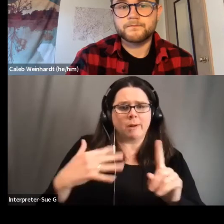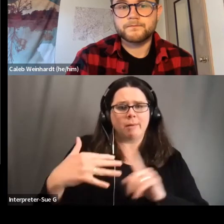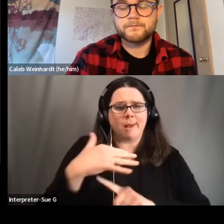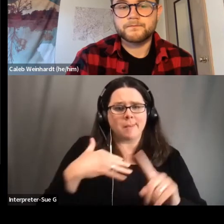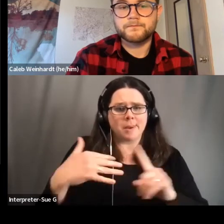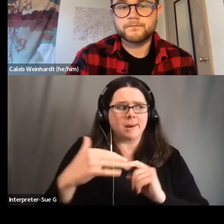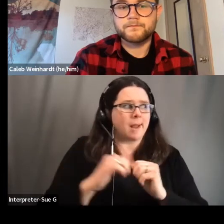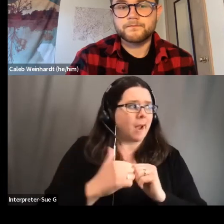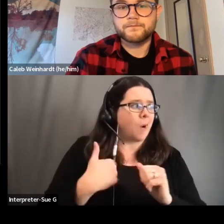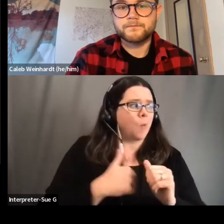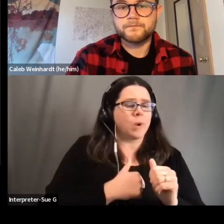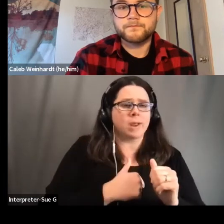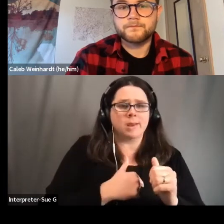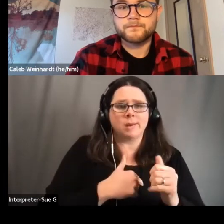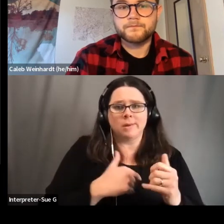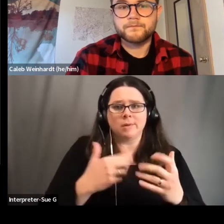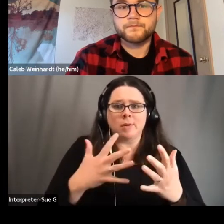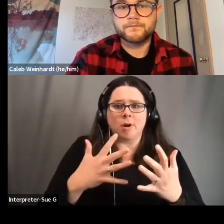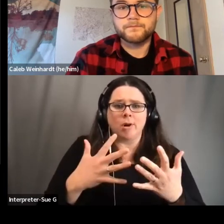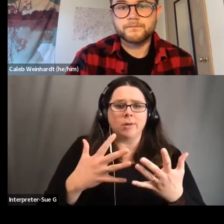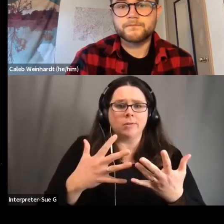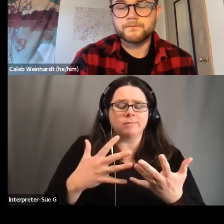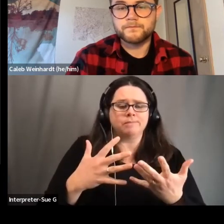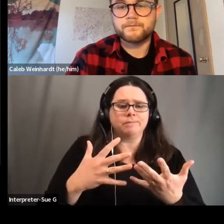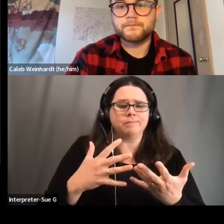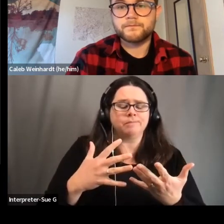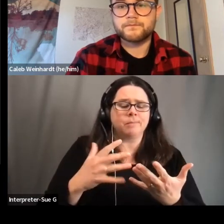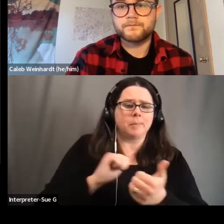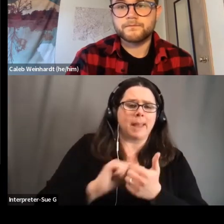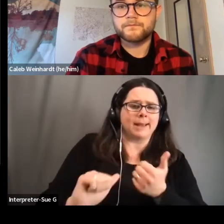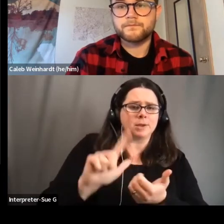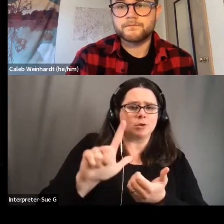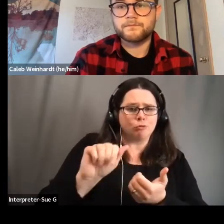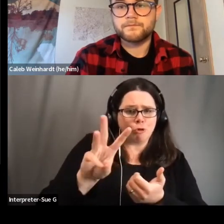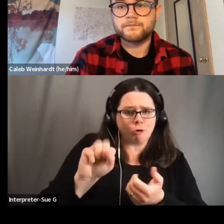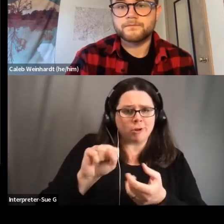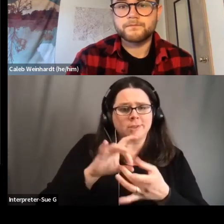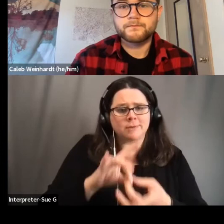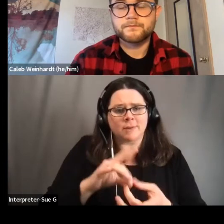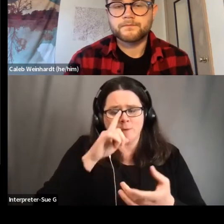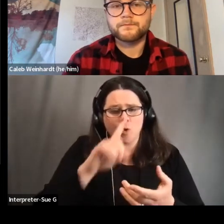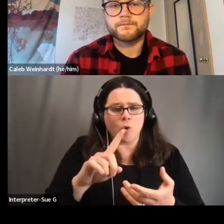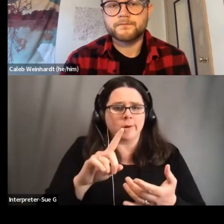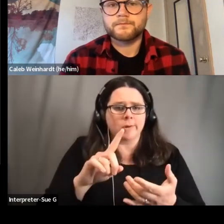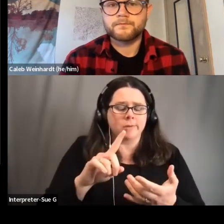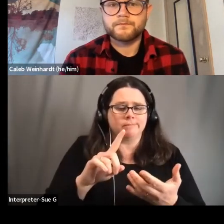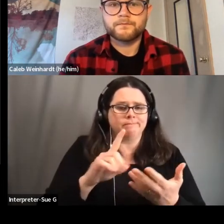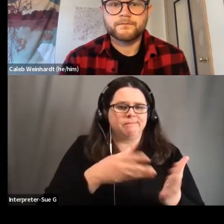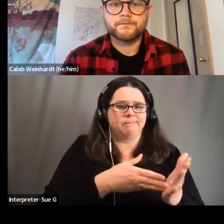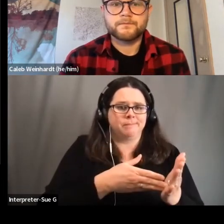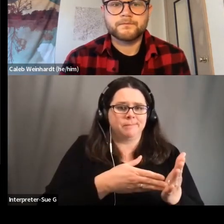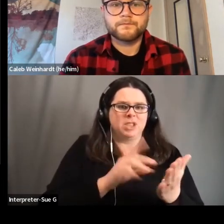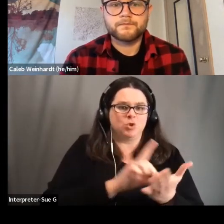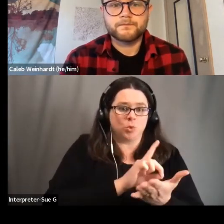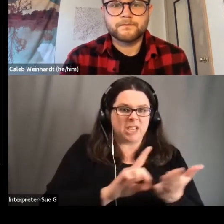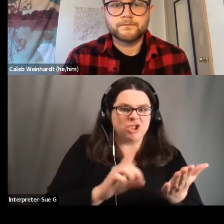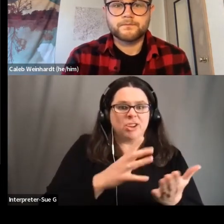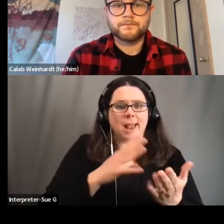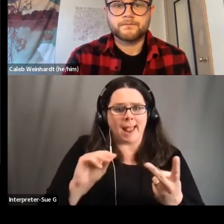that we are legislating discrimination and sanctioning hate. We're still I think living in these three bubbles